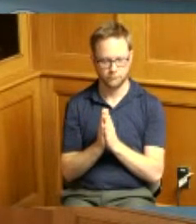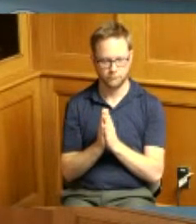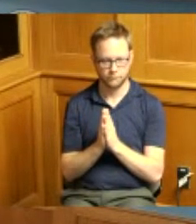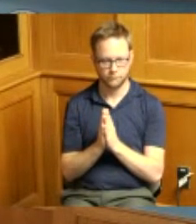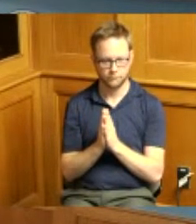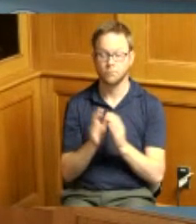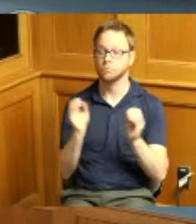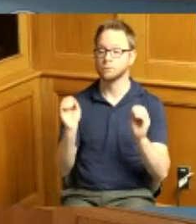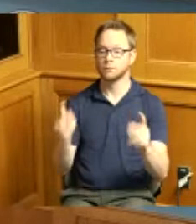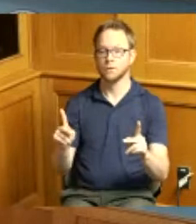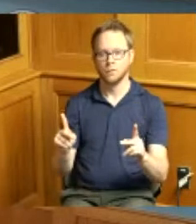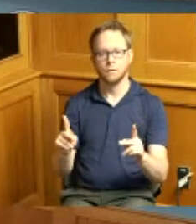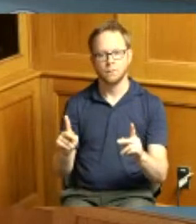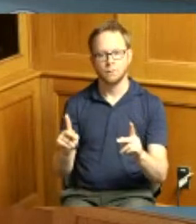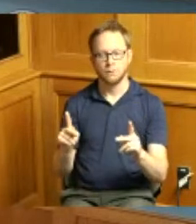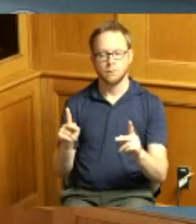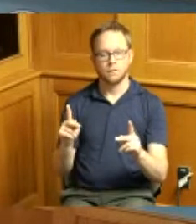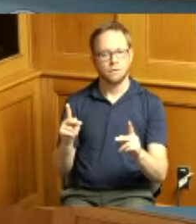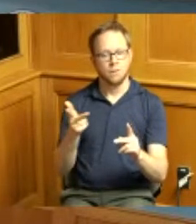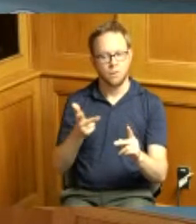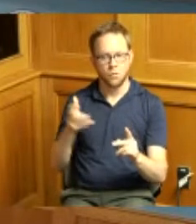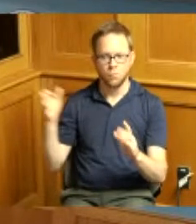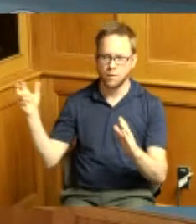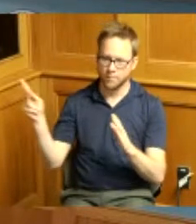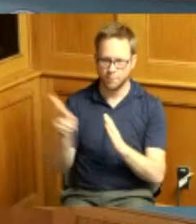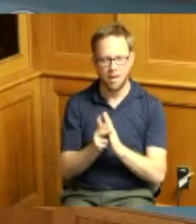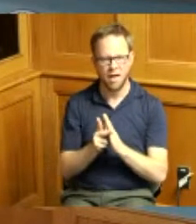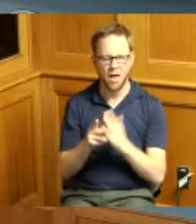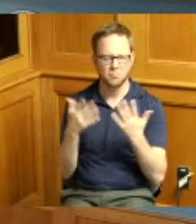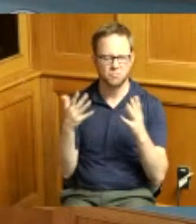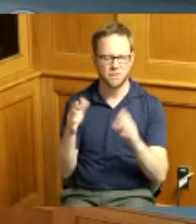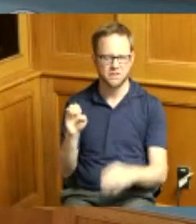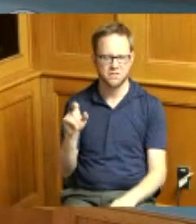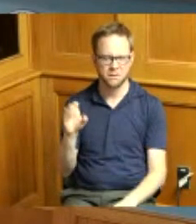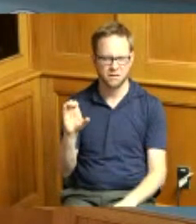okay we are back from executive session with no action being taken